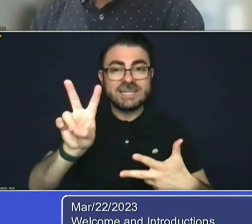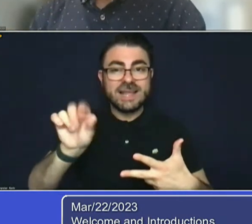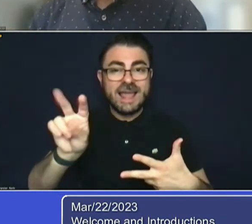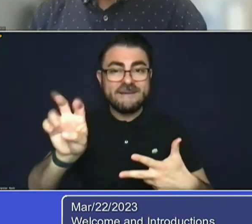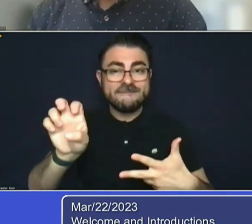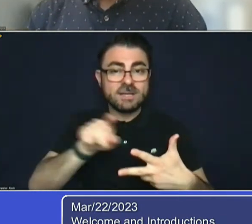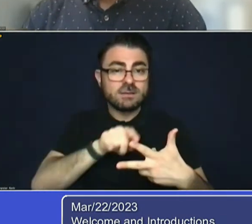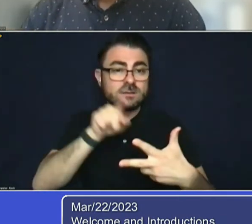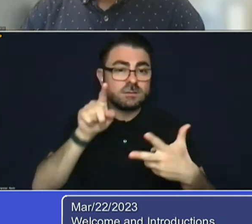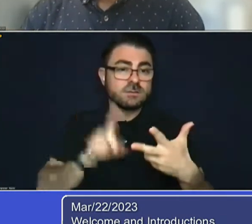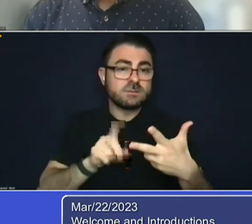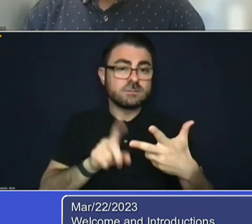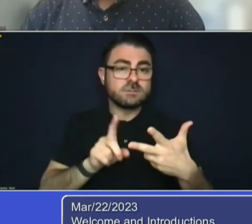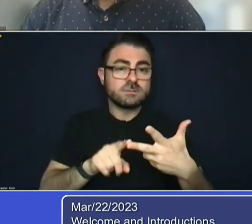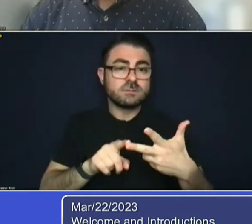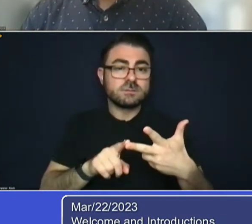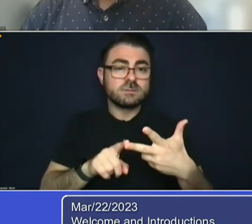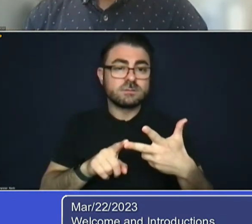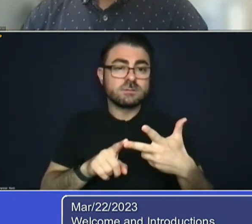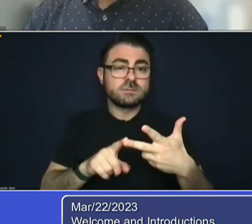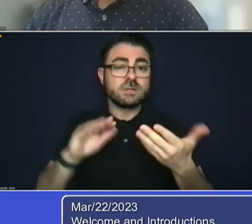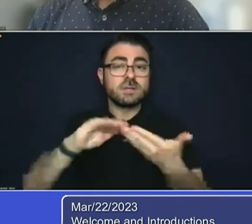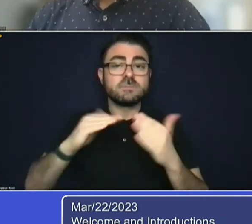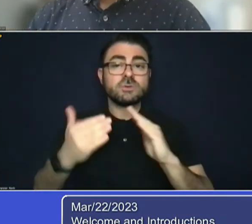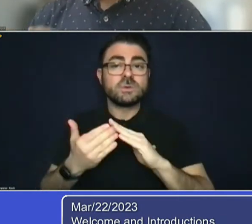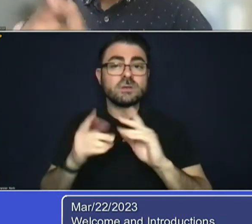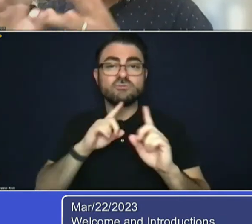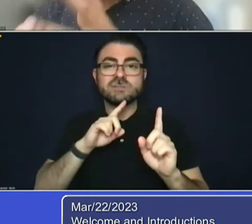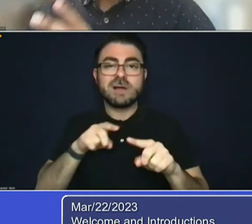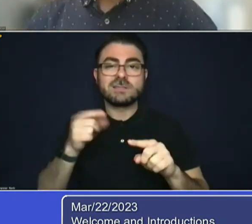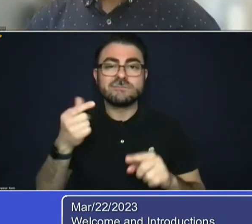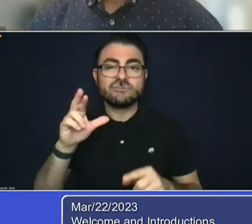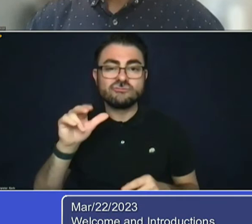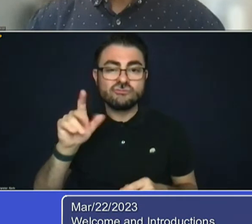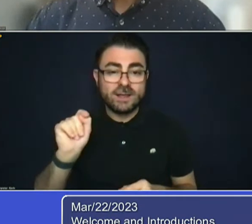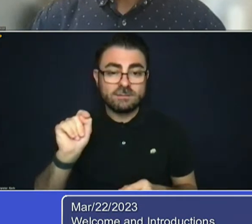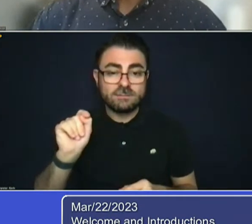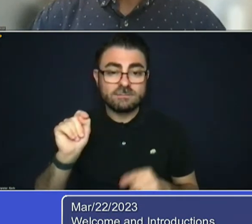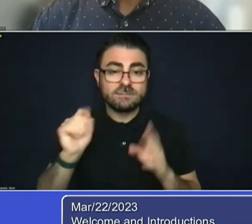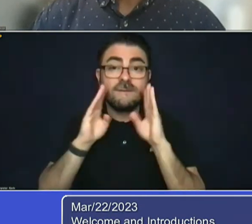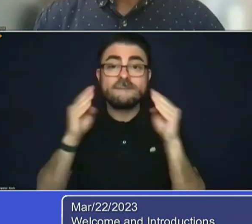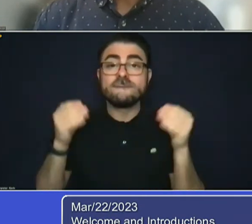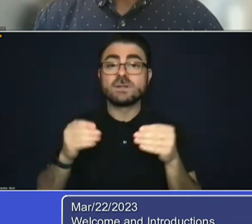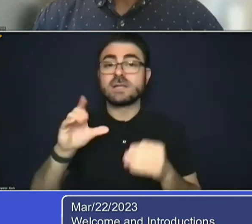ENERGY BREAKOUT GROUP, THE